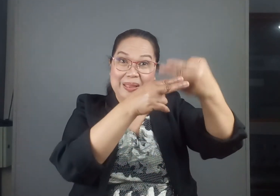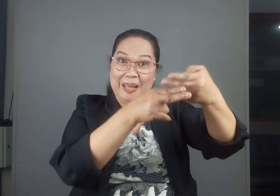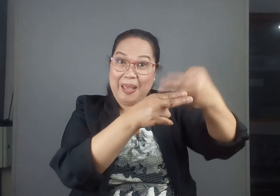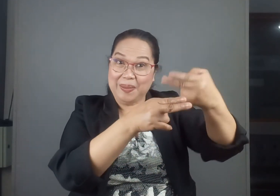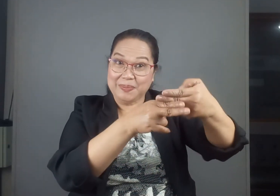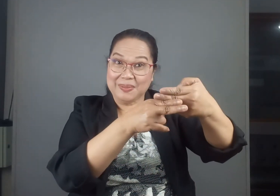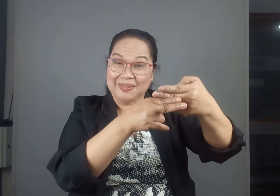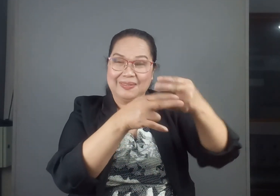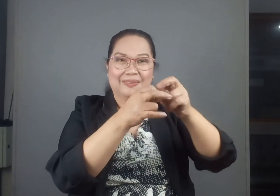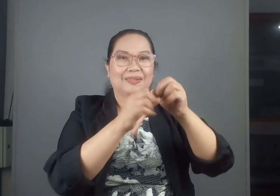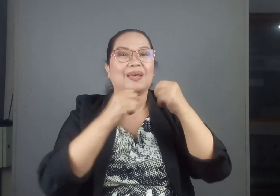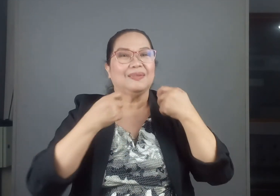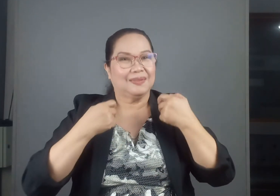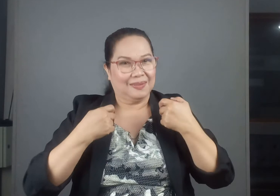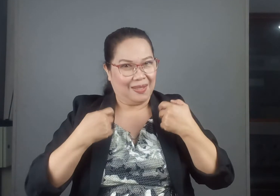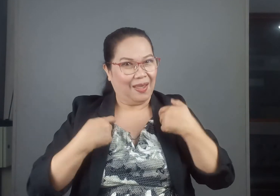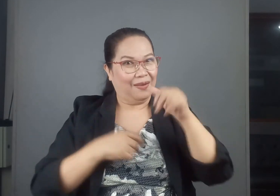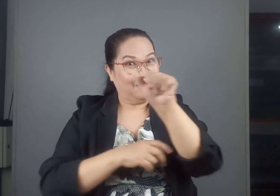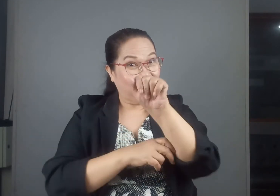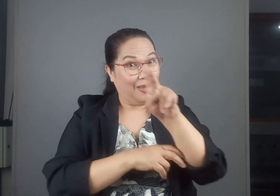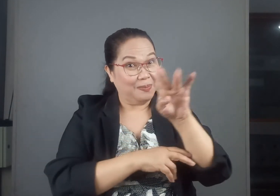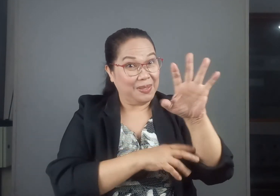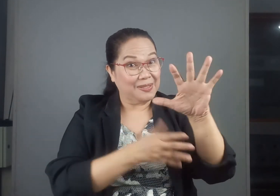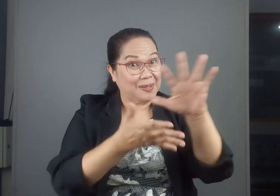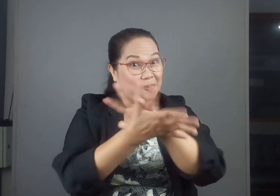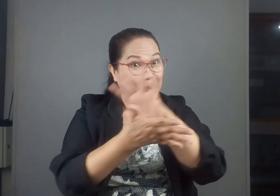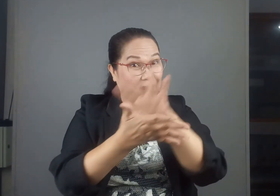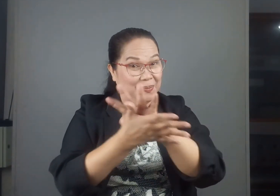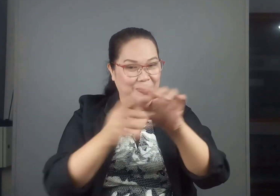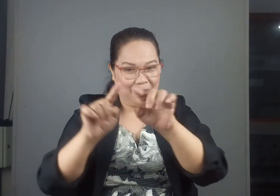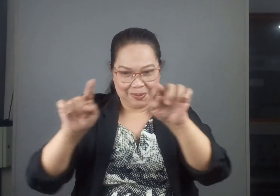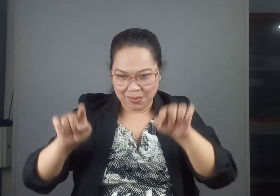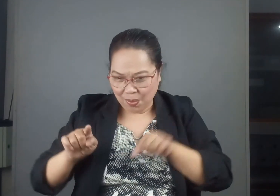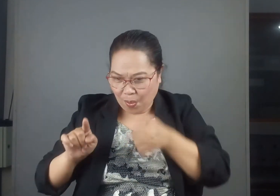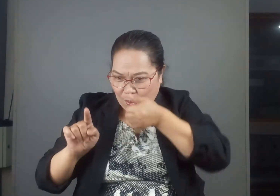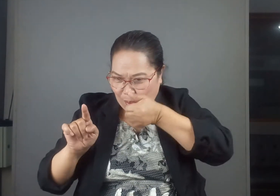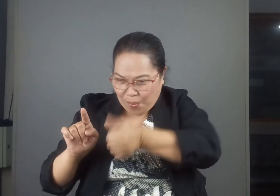There is an alphabet sheet provided as reference for beginners.